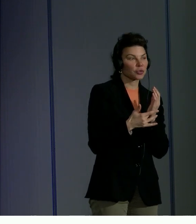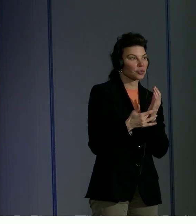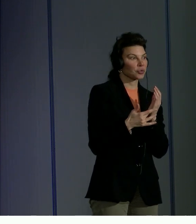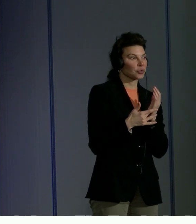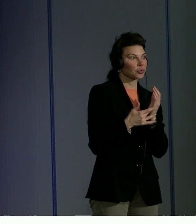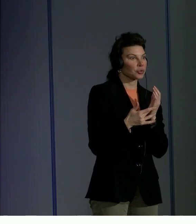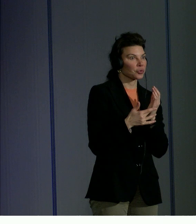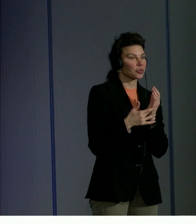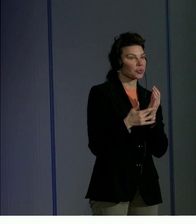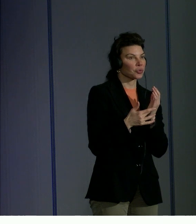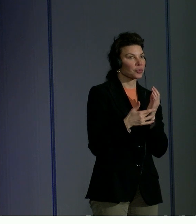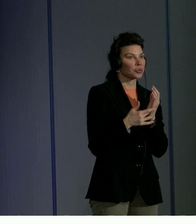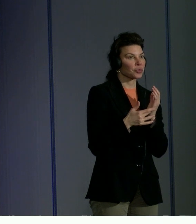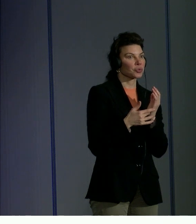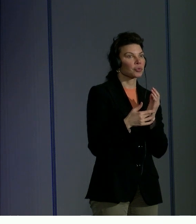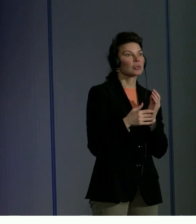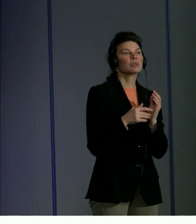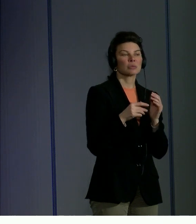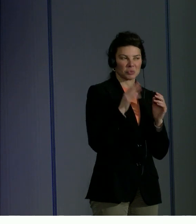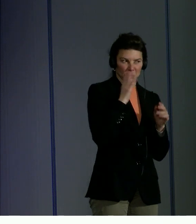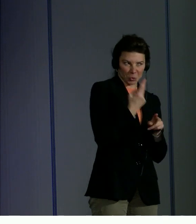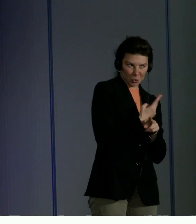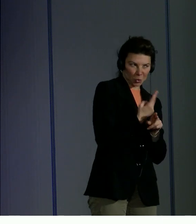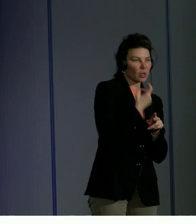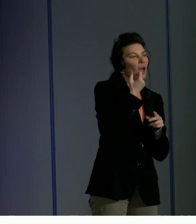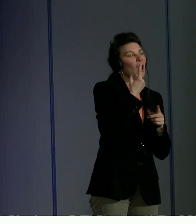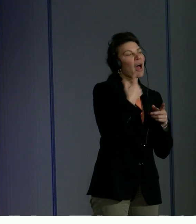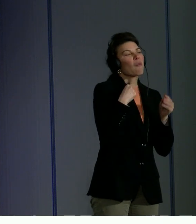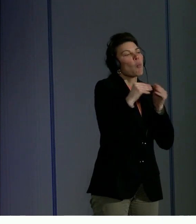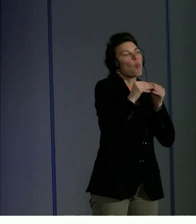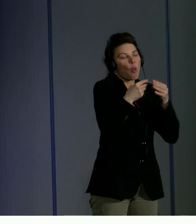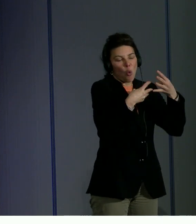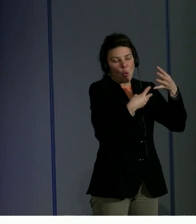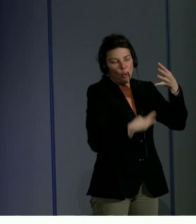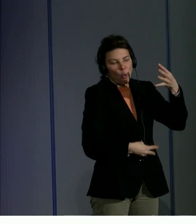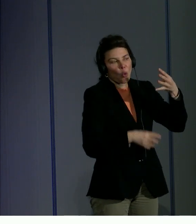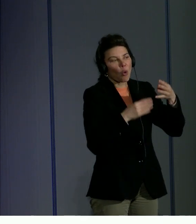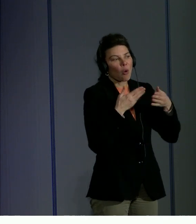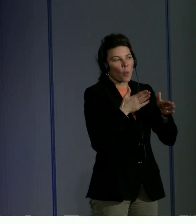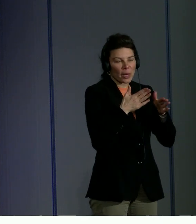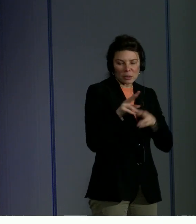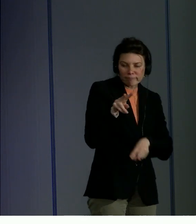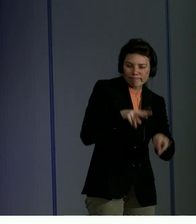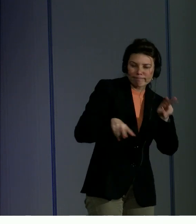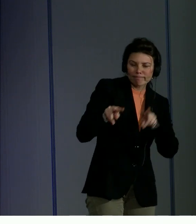one of several ways to assess an applicant's skills and abilities.